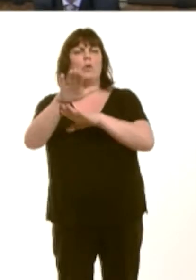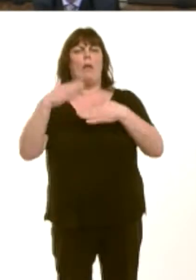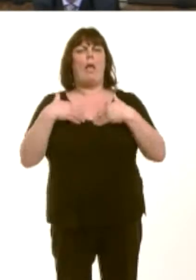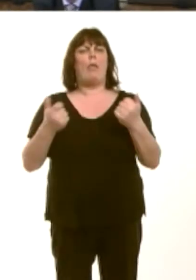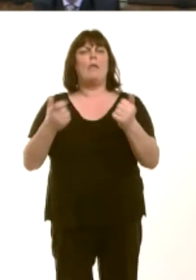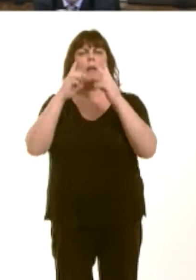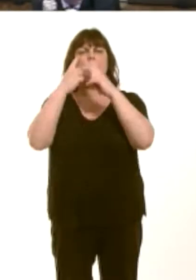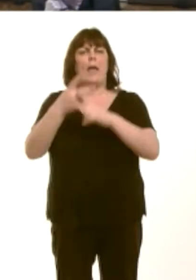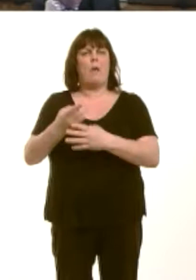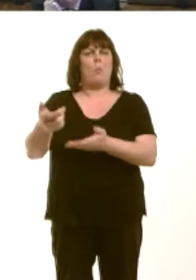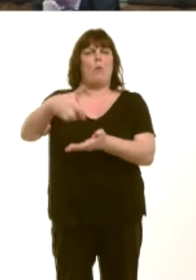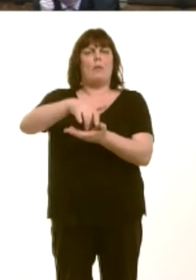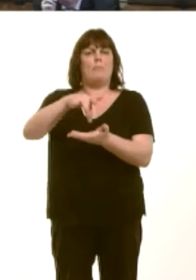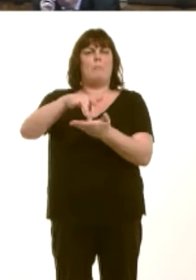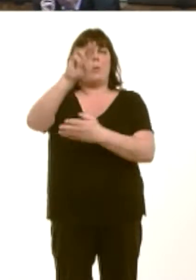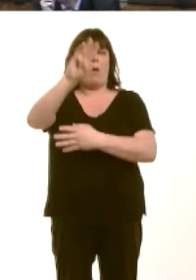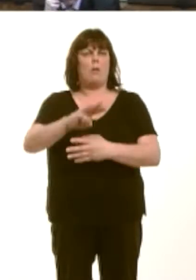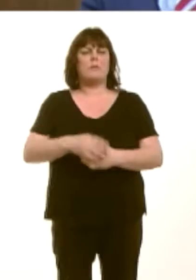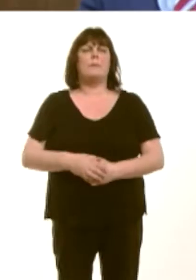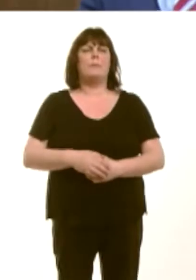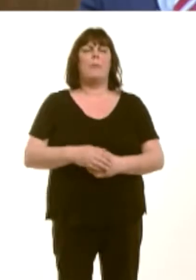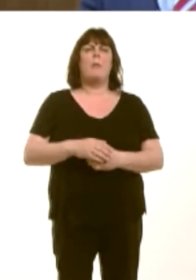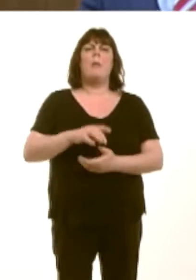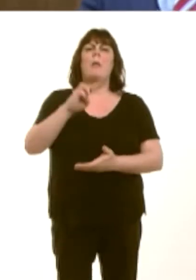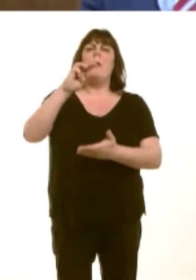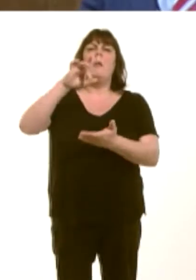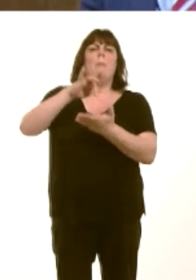But, of course, the Mid Wales Healthcare Study provided recommendations on the opportunities